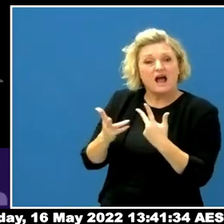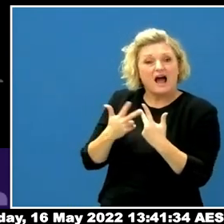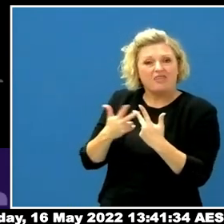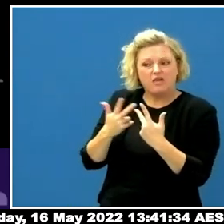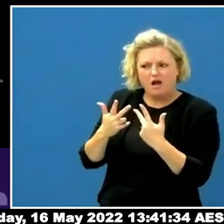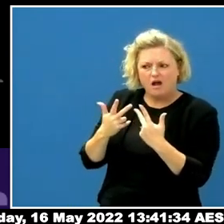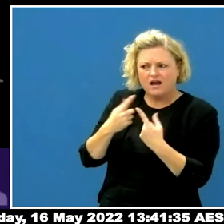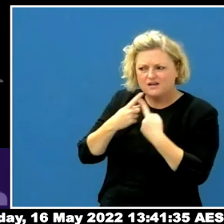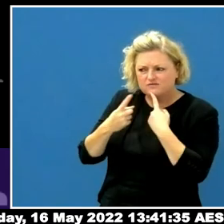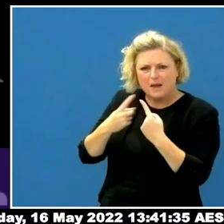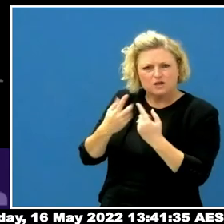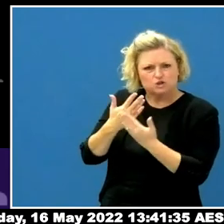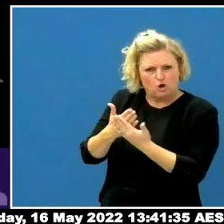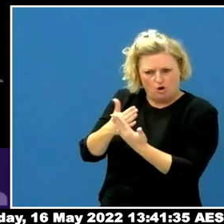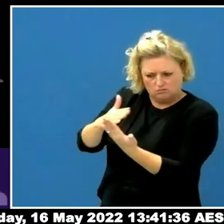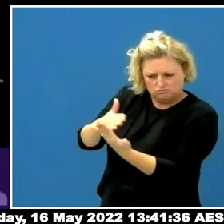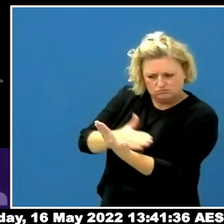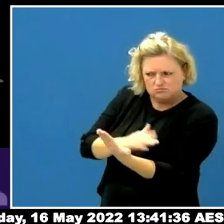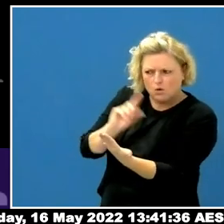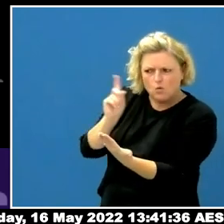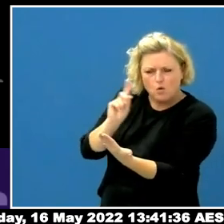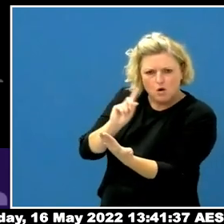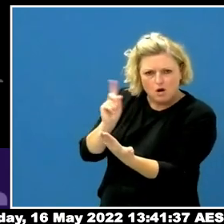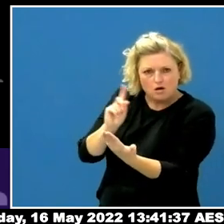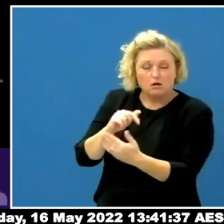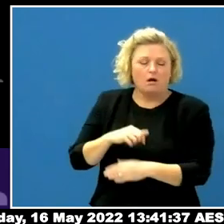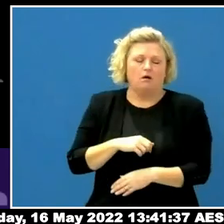There was so much in that agreement that I didn't actually sit down and read it